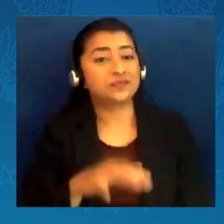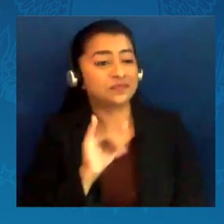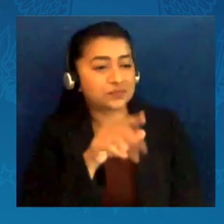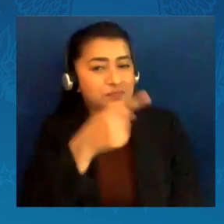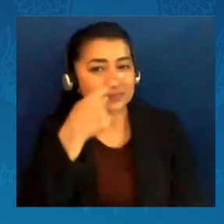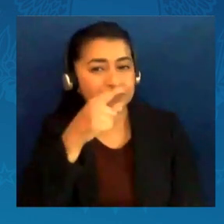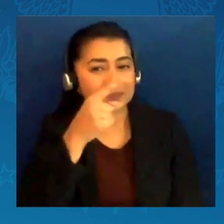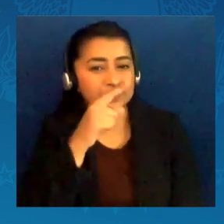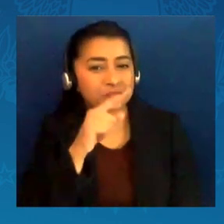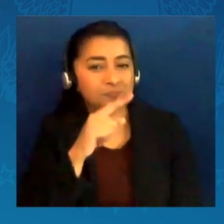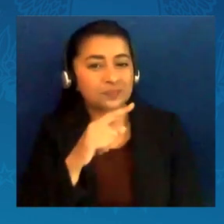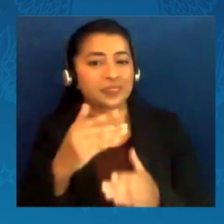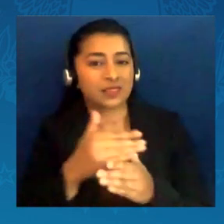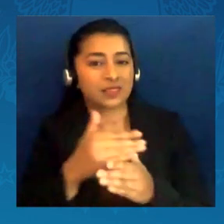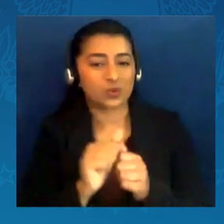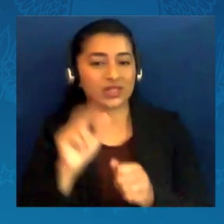Why did you choose Hampton University?